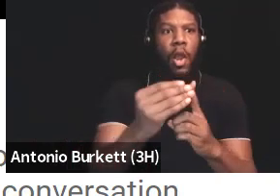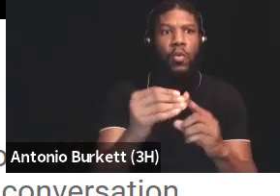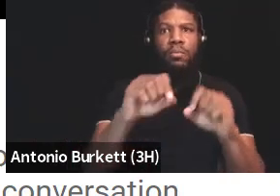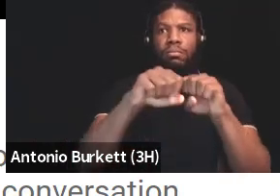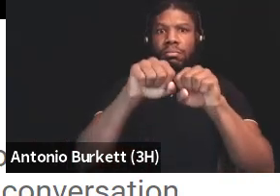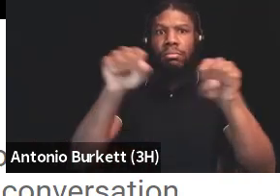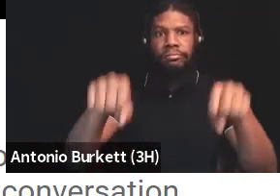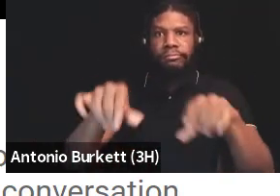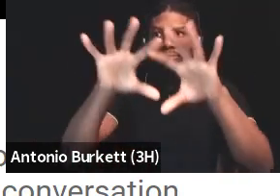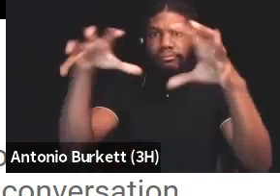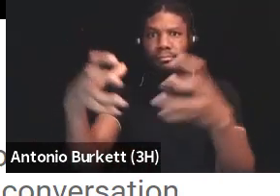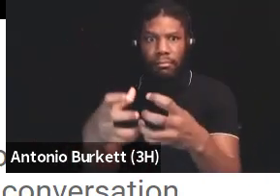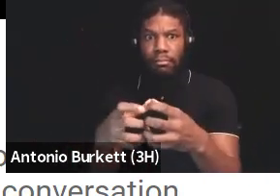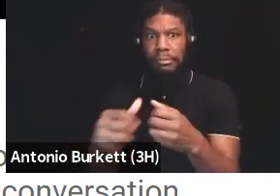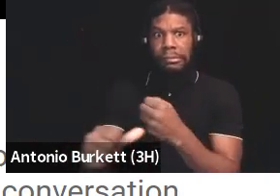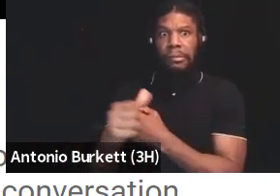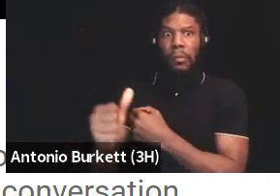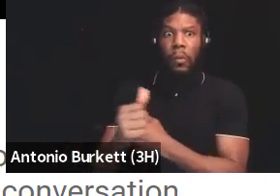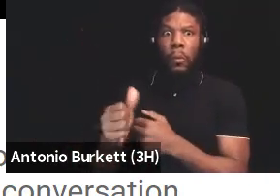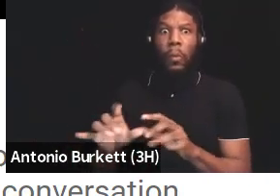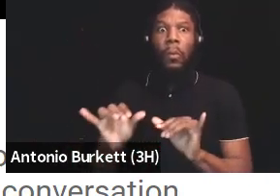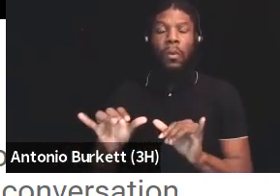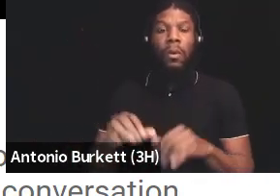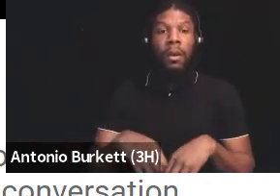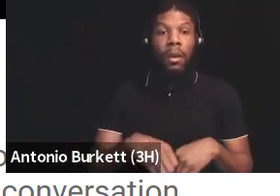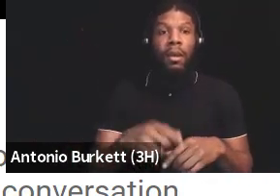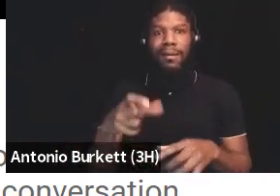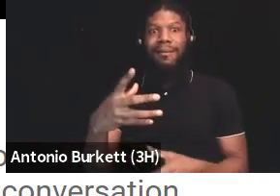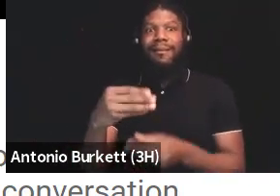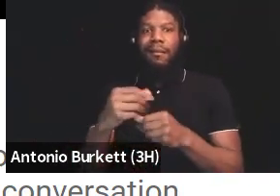added to that, how do we position ourselves in the minds of upper administration? So really what